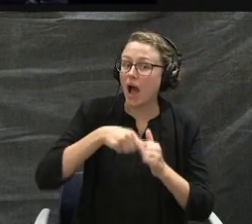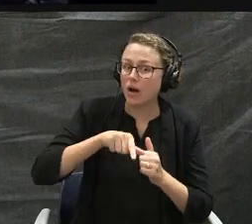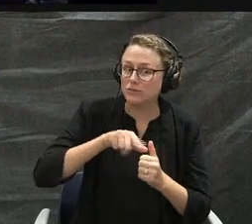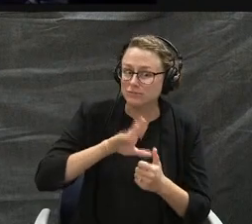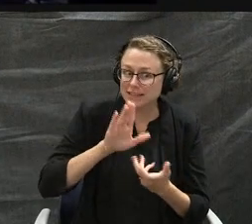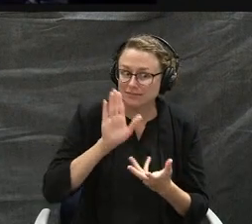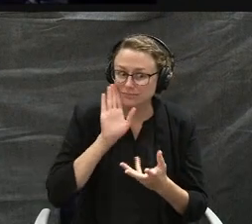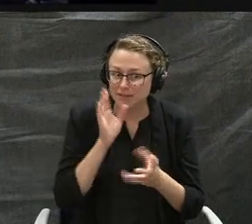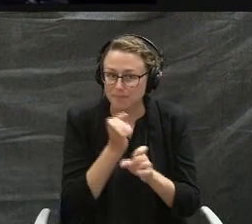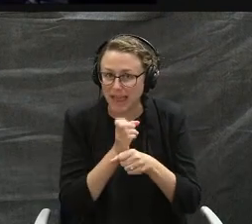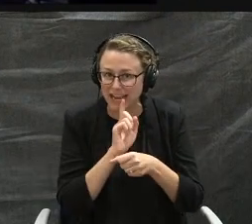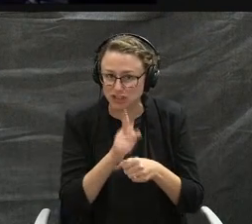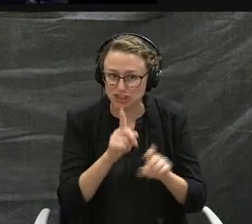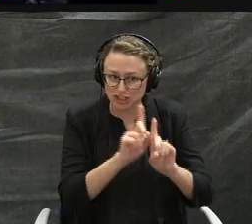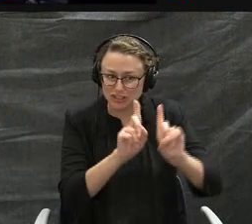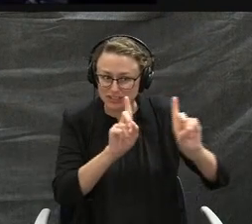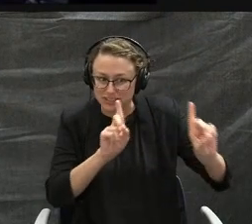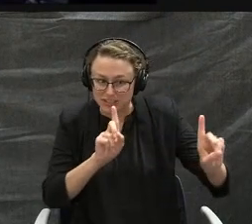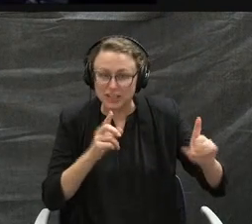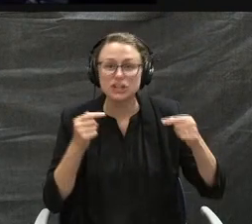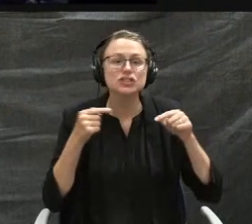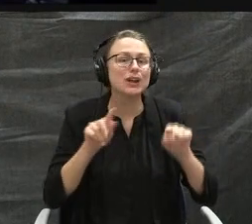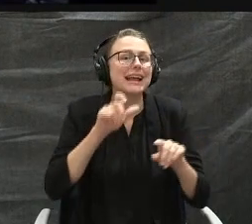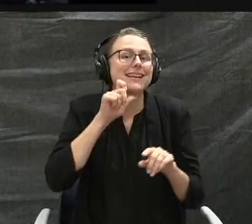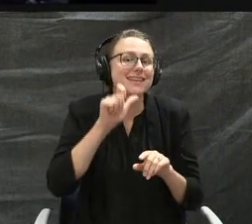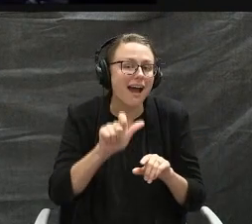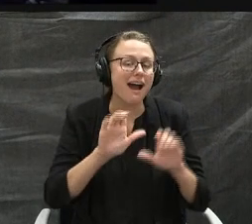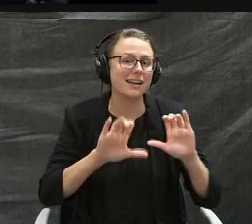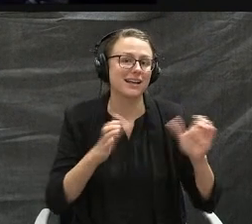social distancing during the critical non classroom times and